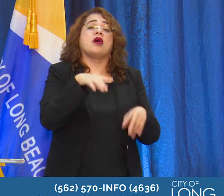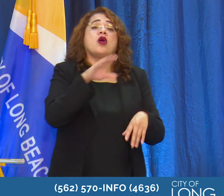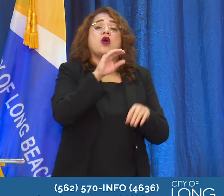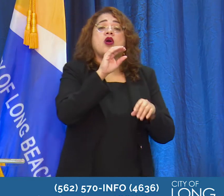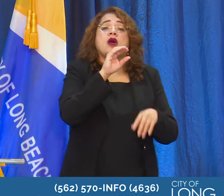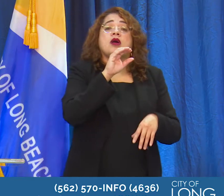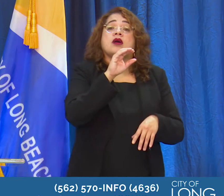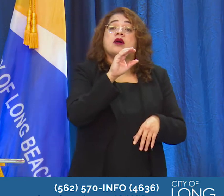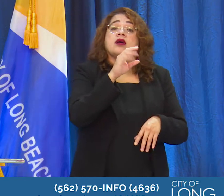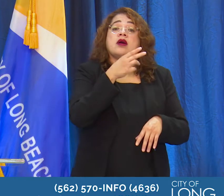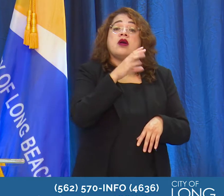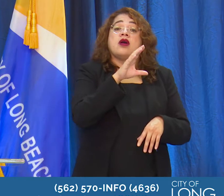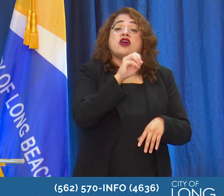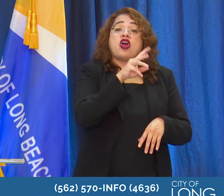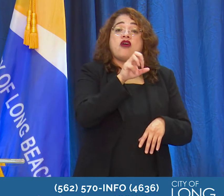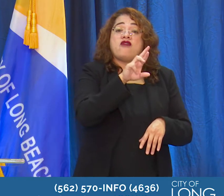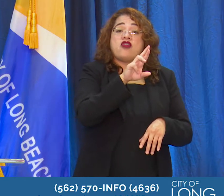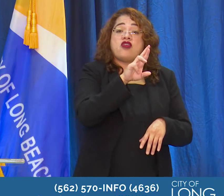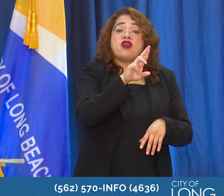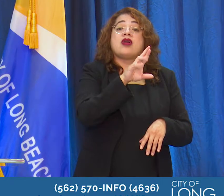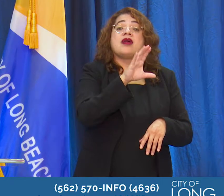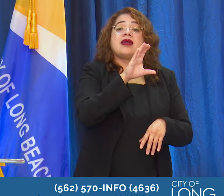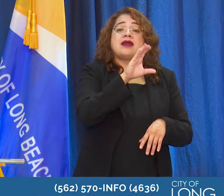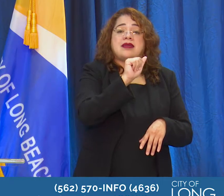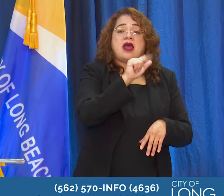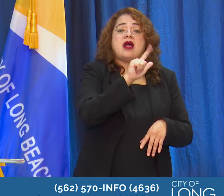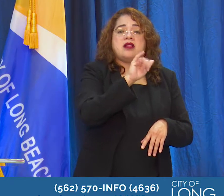To see if you're eligible, call